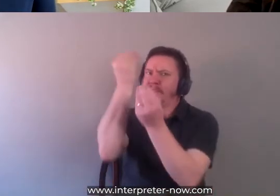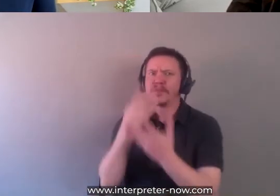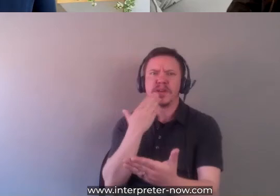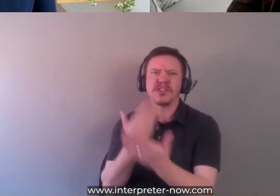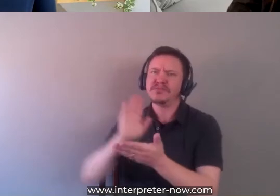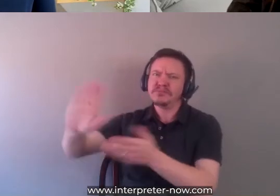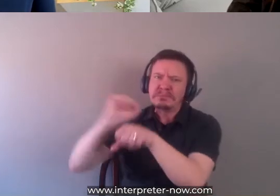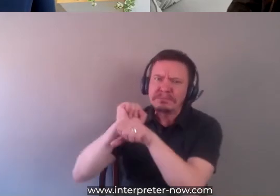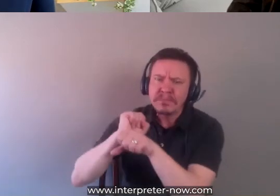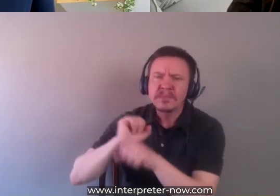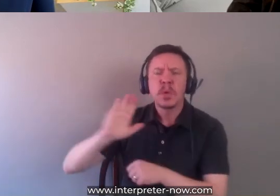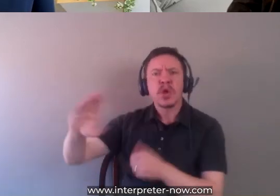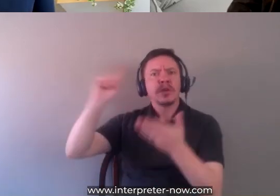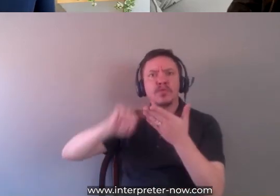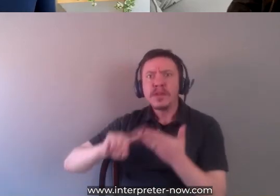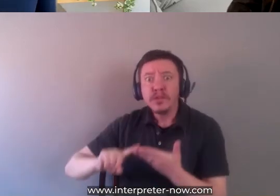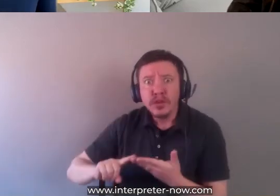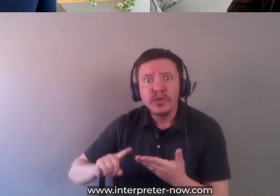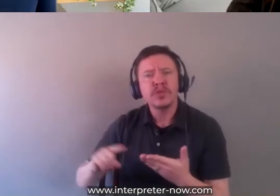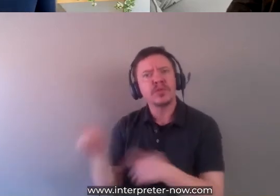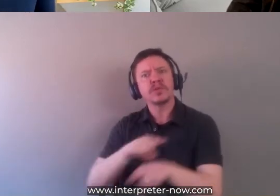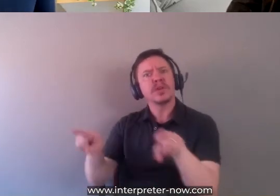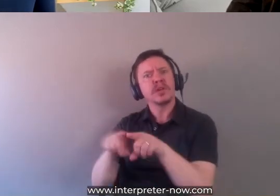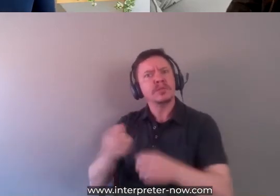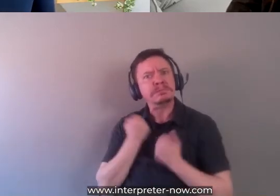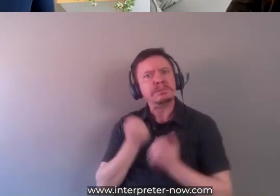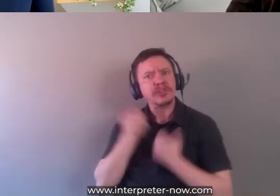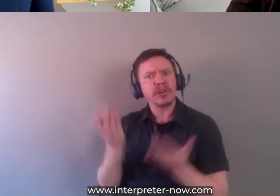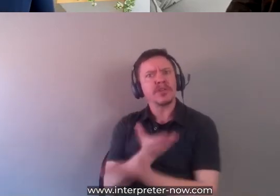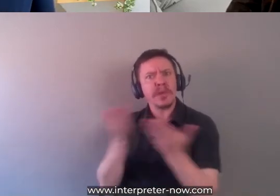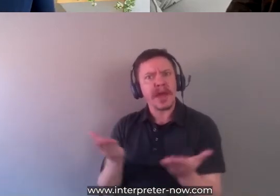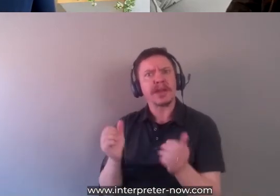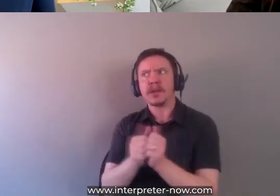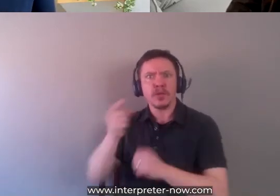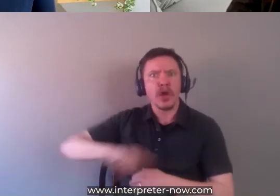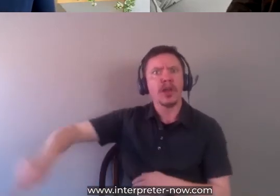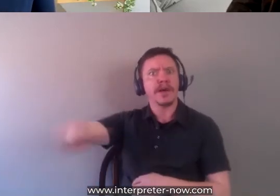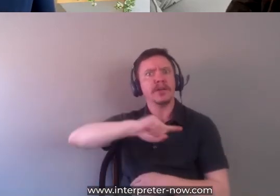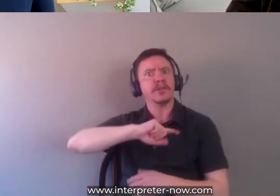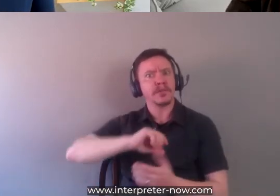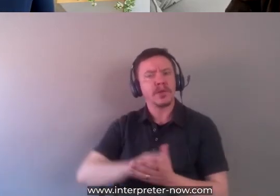research that you do, and also for sharing some of that here with all of us. We always